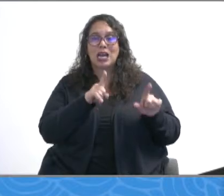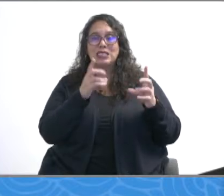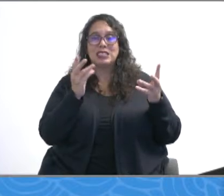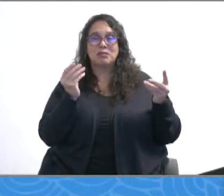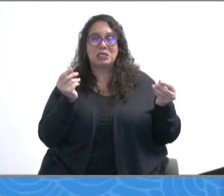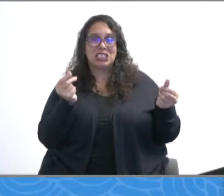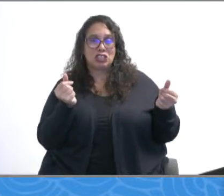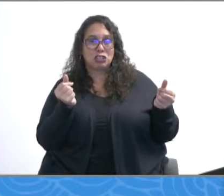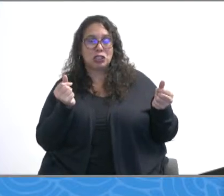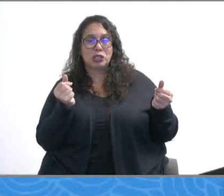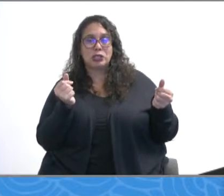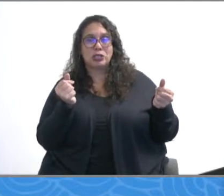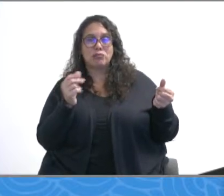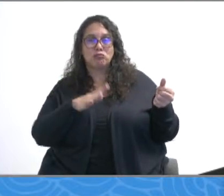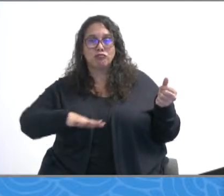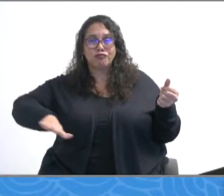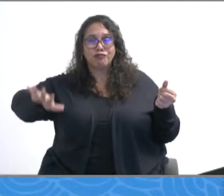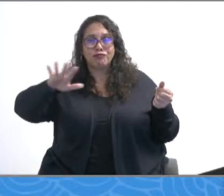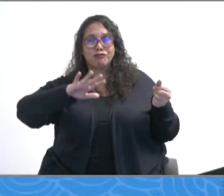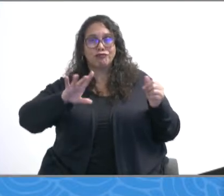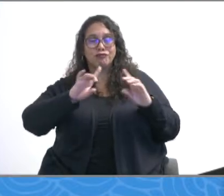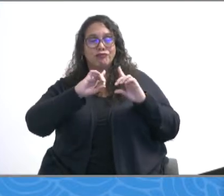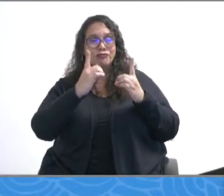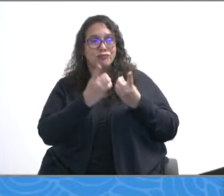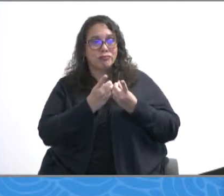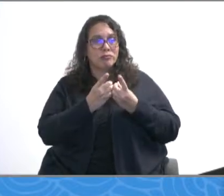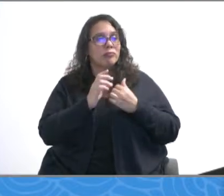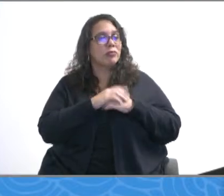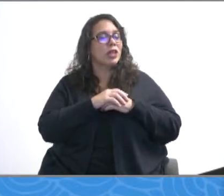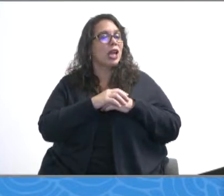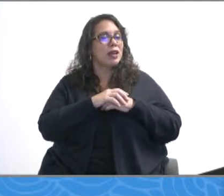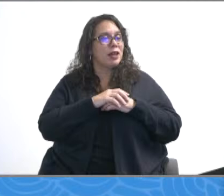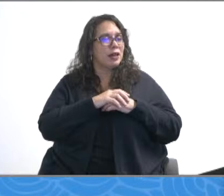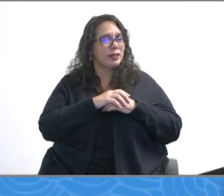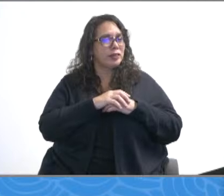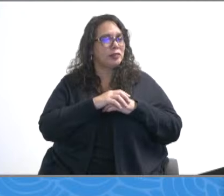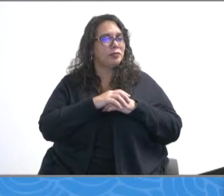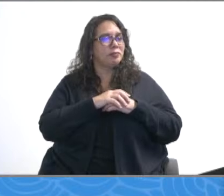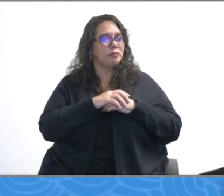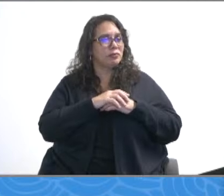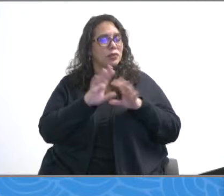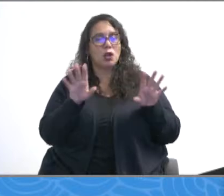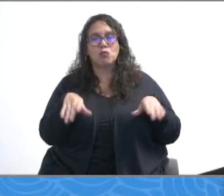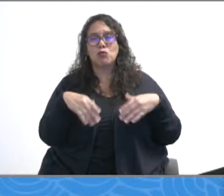And in addition, we've been able to, in our goal three, provide additional EL support